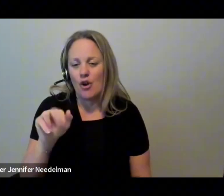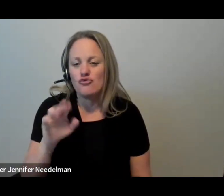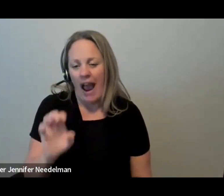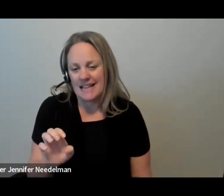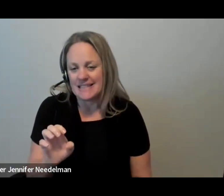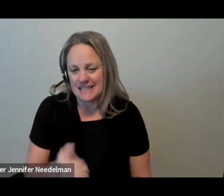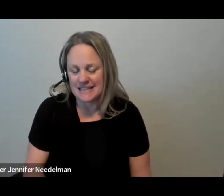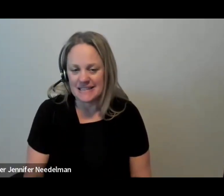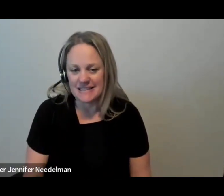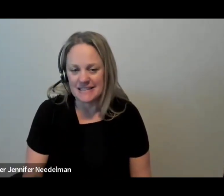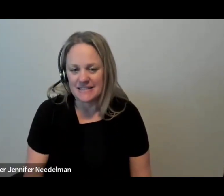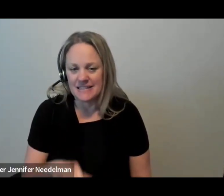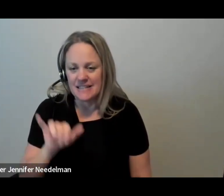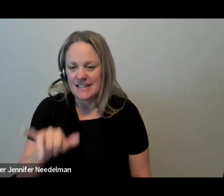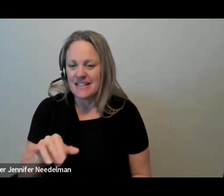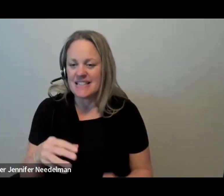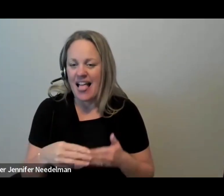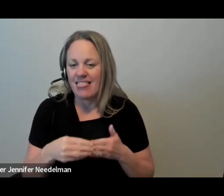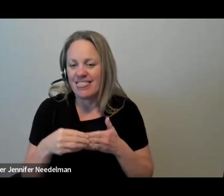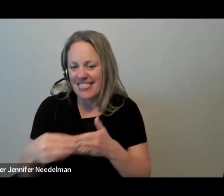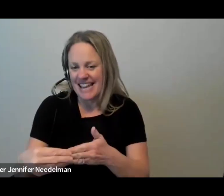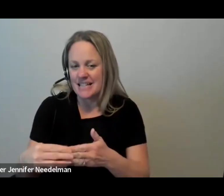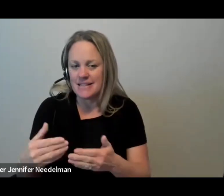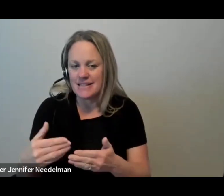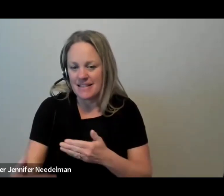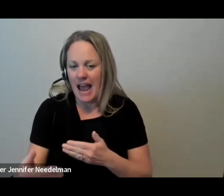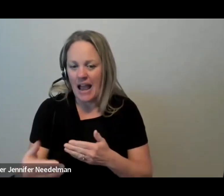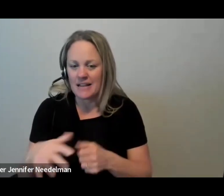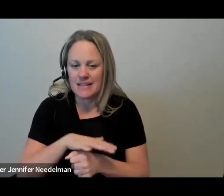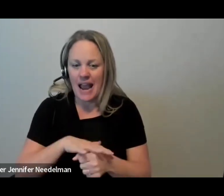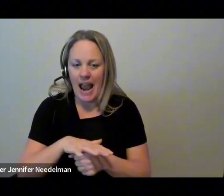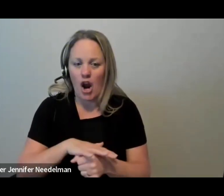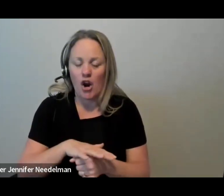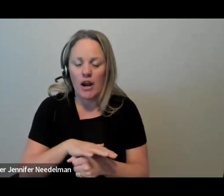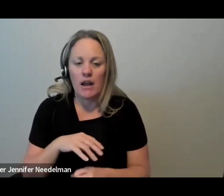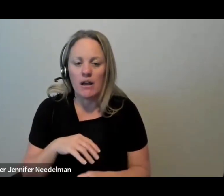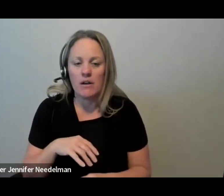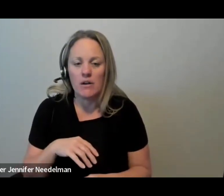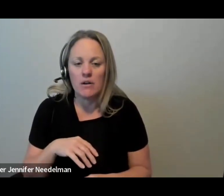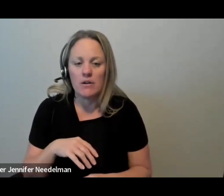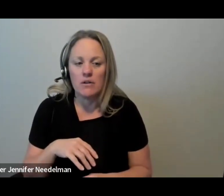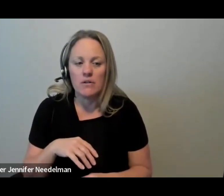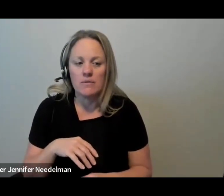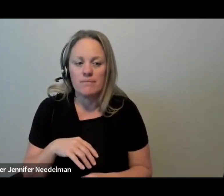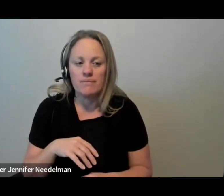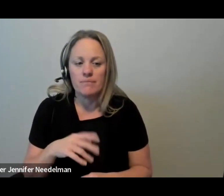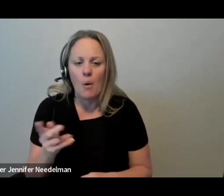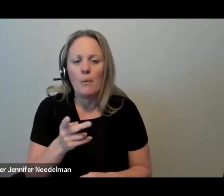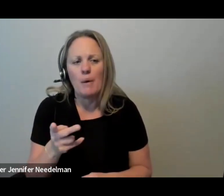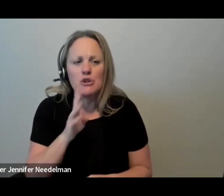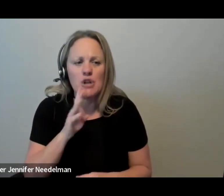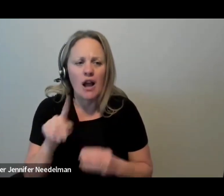that leads well into like the next area. I think you and I were talking about when, when we were discussing this session, which is the emotion